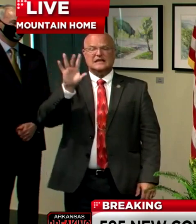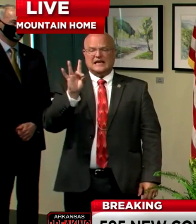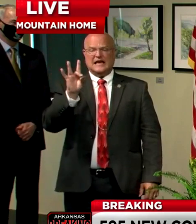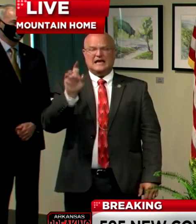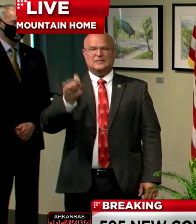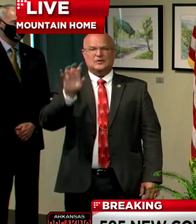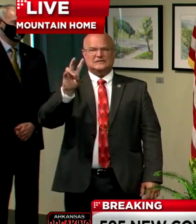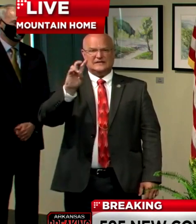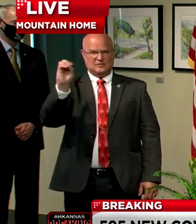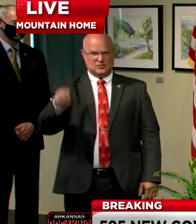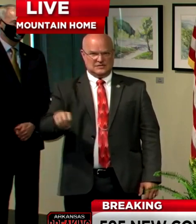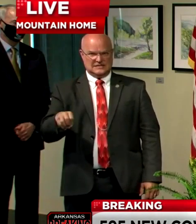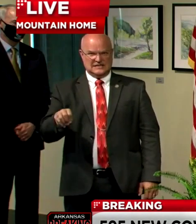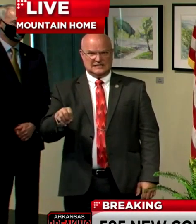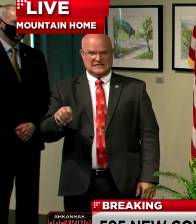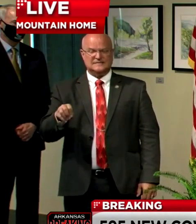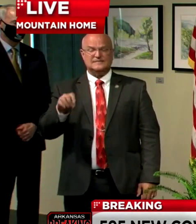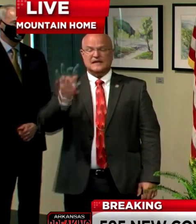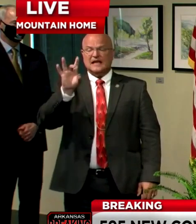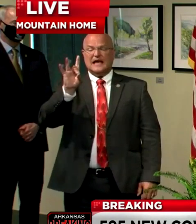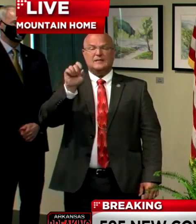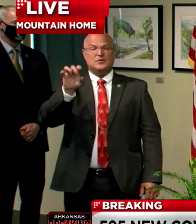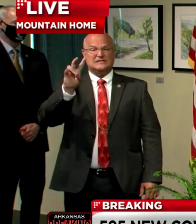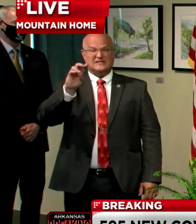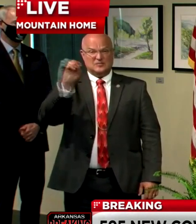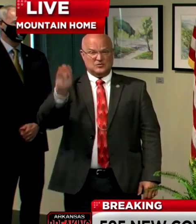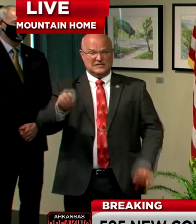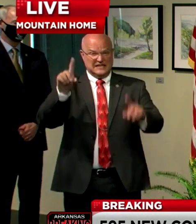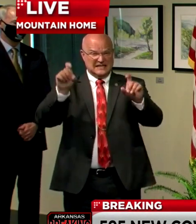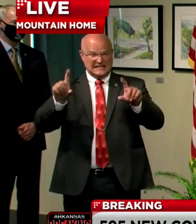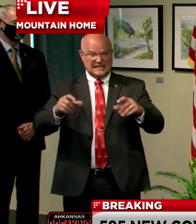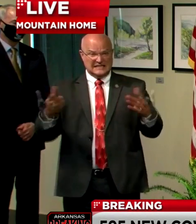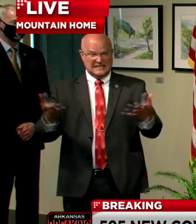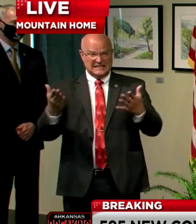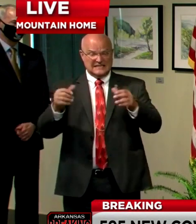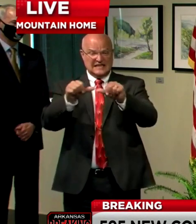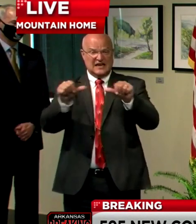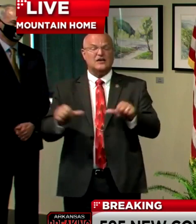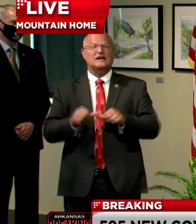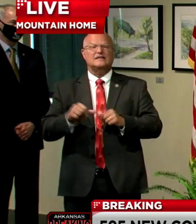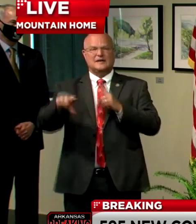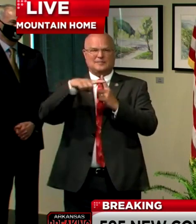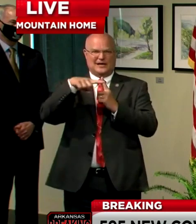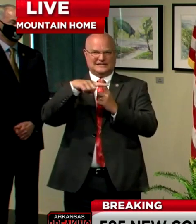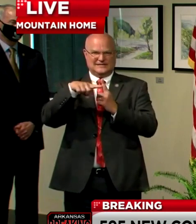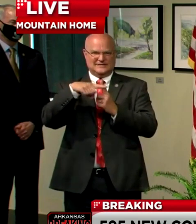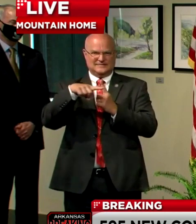THE POSITIVITY RATE OF BAXTER COUNTY HAS BEEN 1%. FOR THE NORTHWEST REGION AS AN